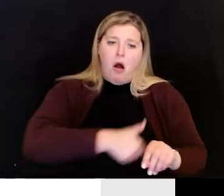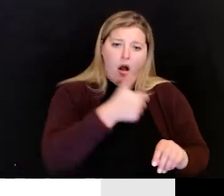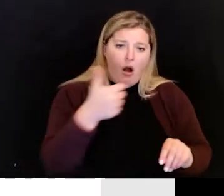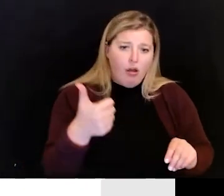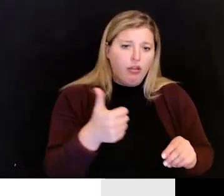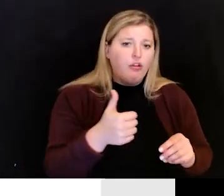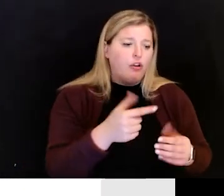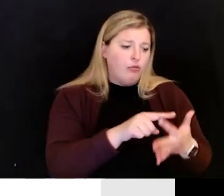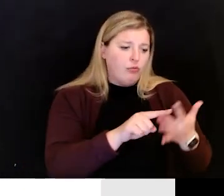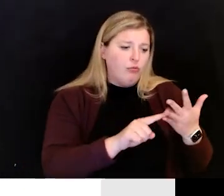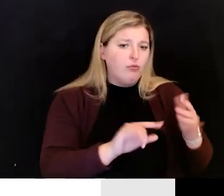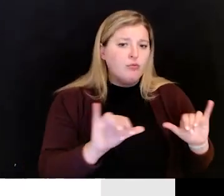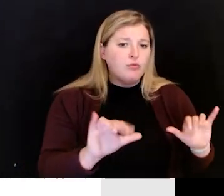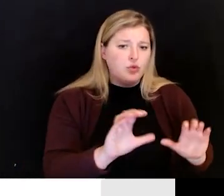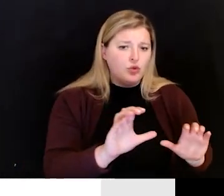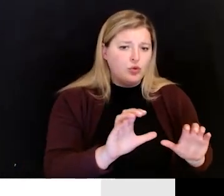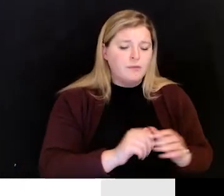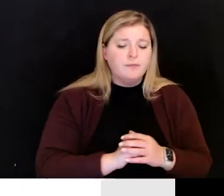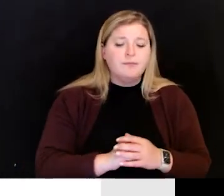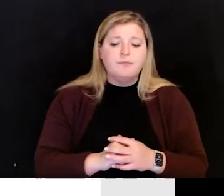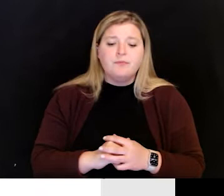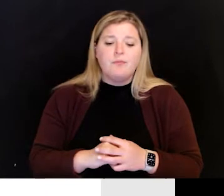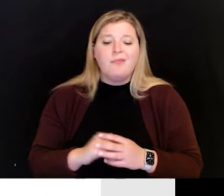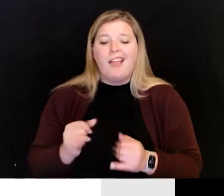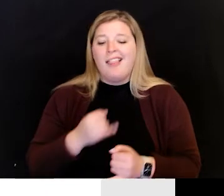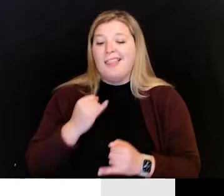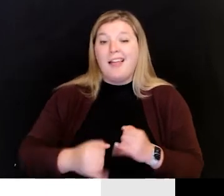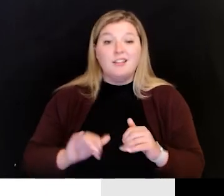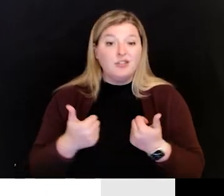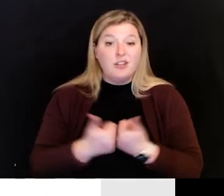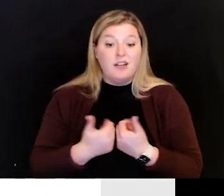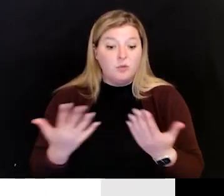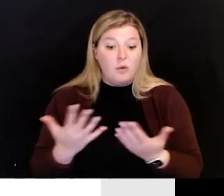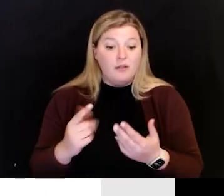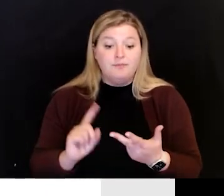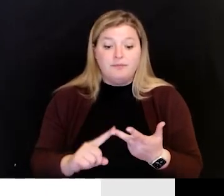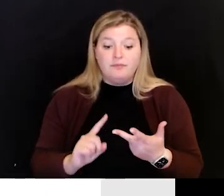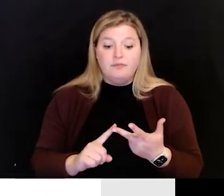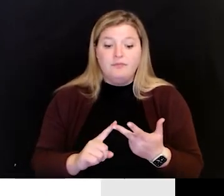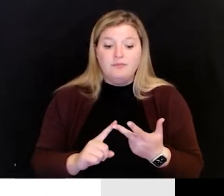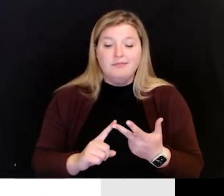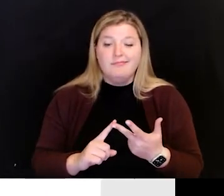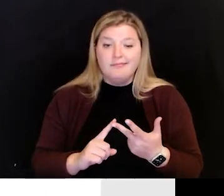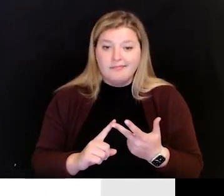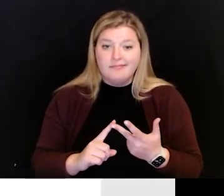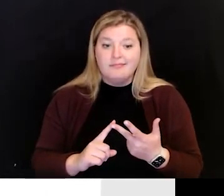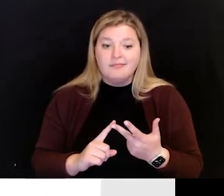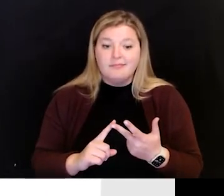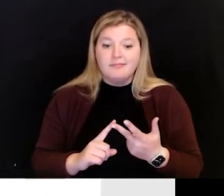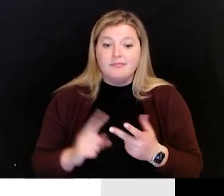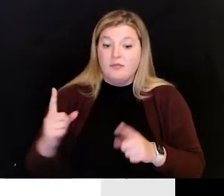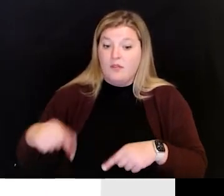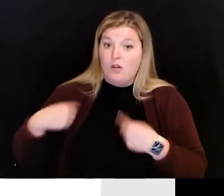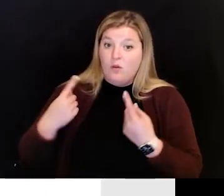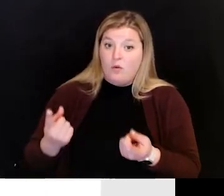And that brings us to the last challenge, which was applying what we've learned to different libraries